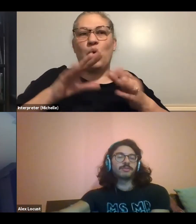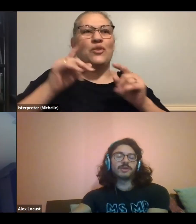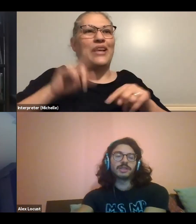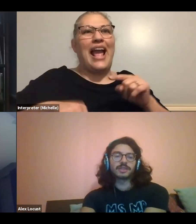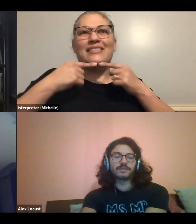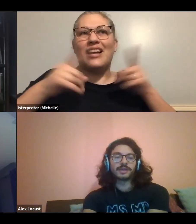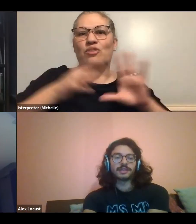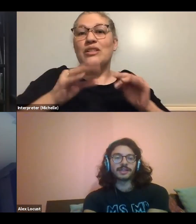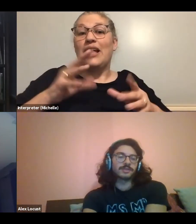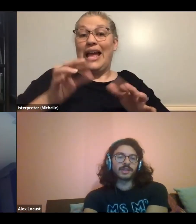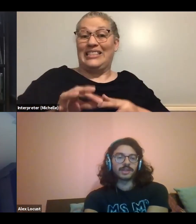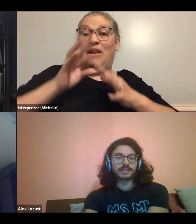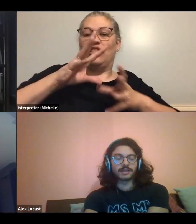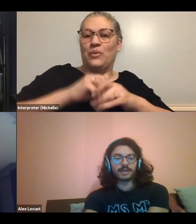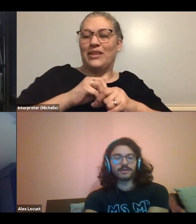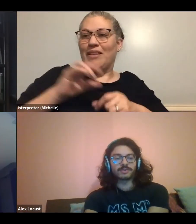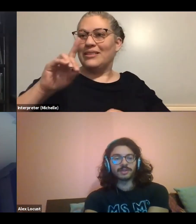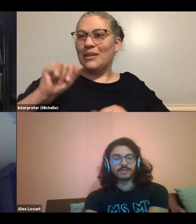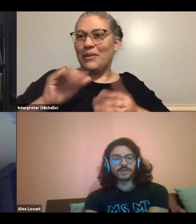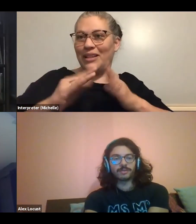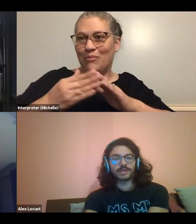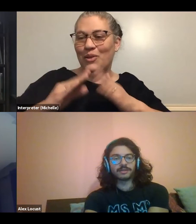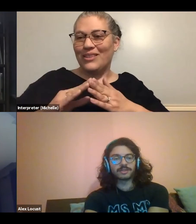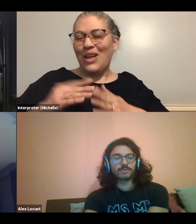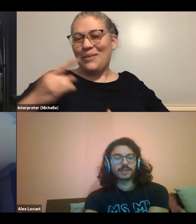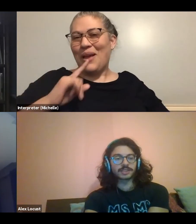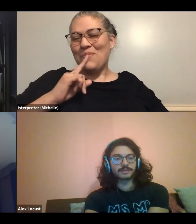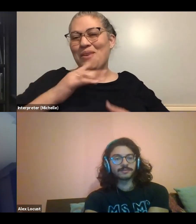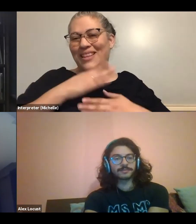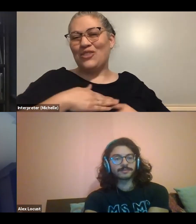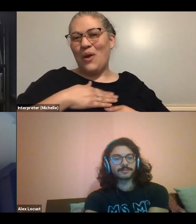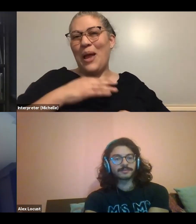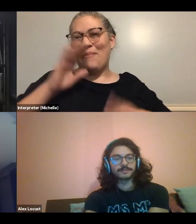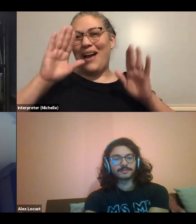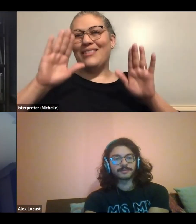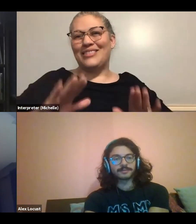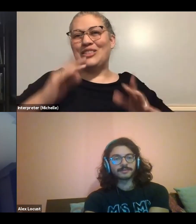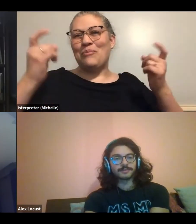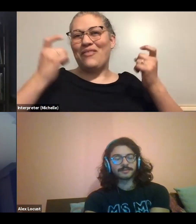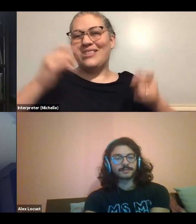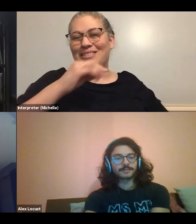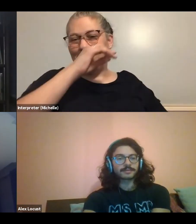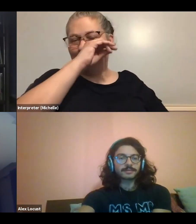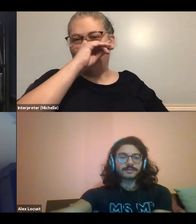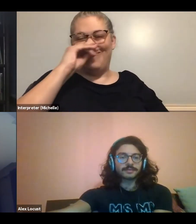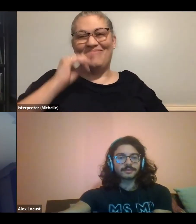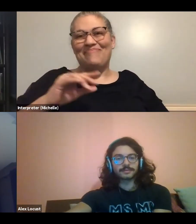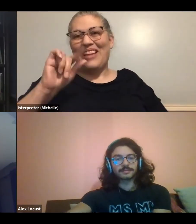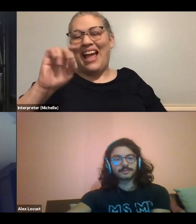Emily Beitiks: We get about 200 submissions a year, and so our phase one jurors watch everything and there tends to be a lot more the cringe or the films like.